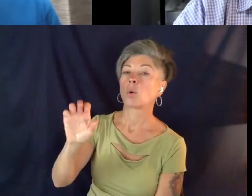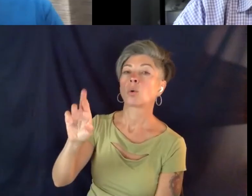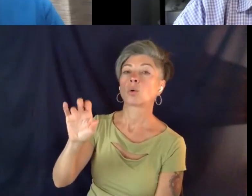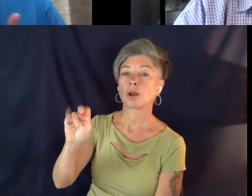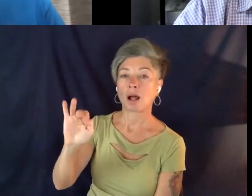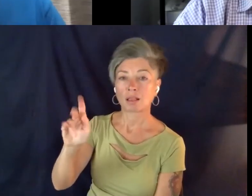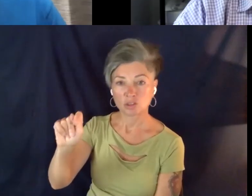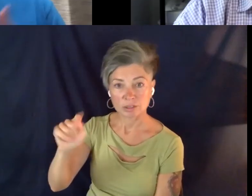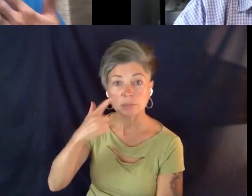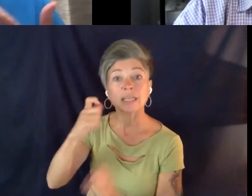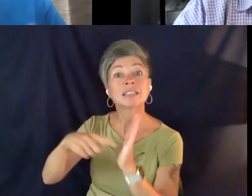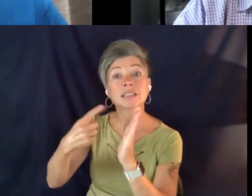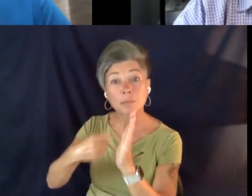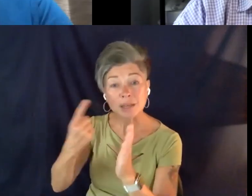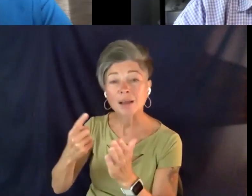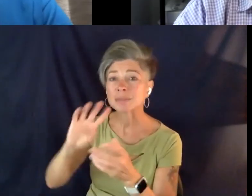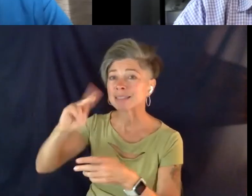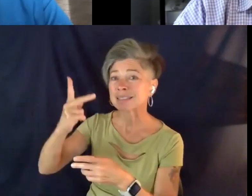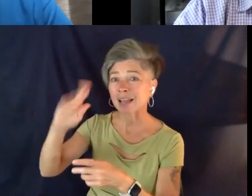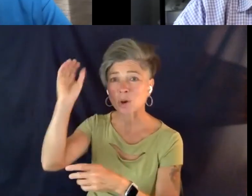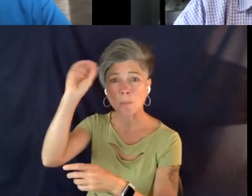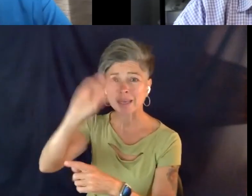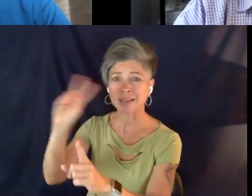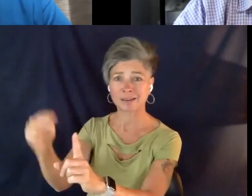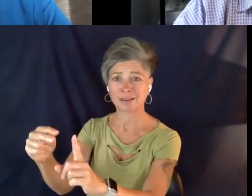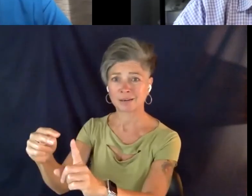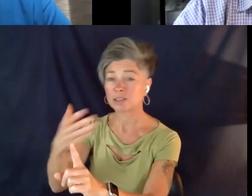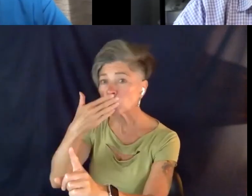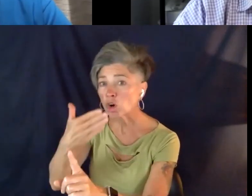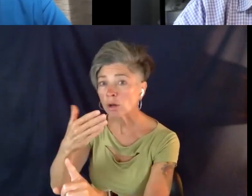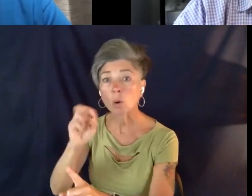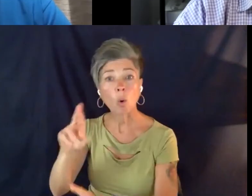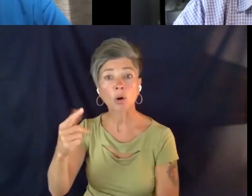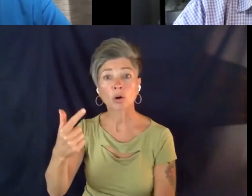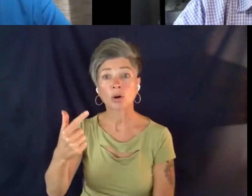Or to the gynecologist or whatnot. So if you're not happy with where things are going,